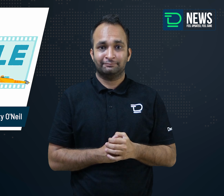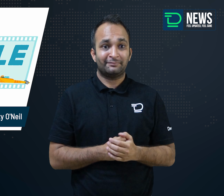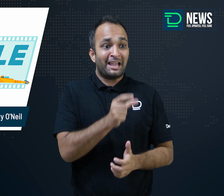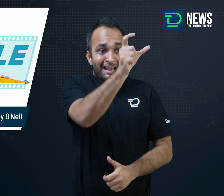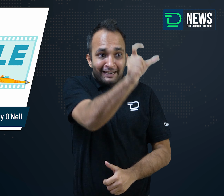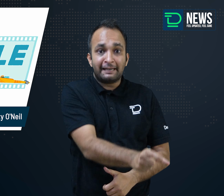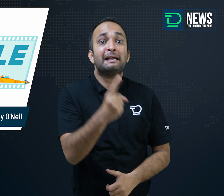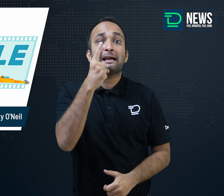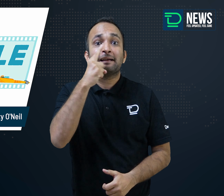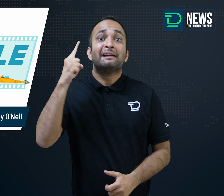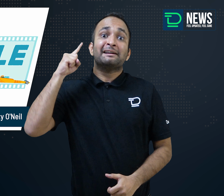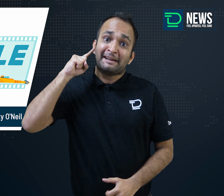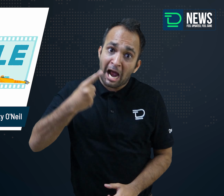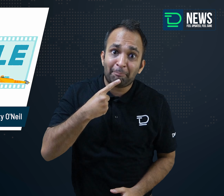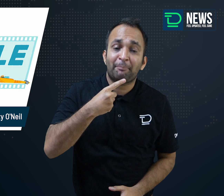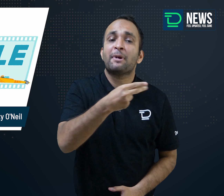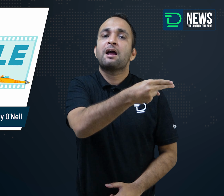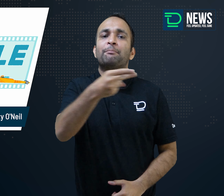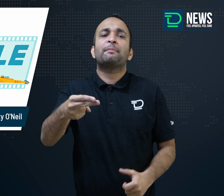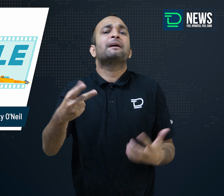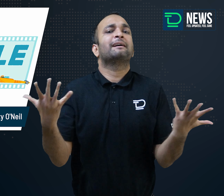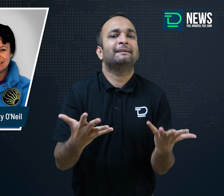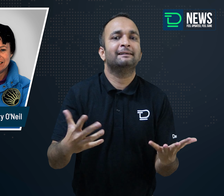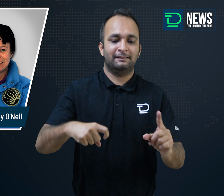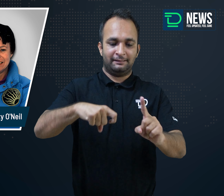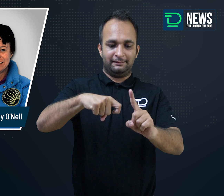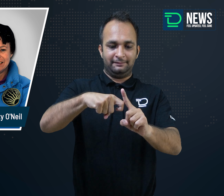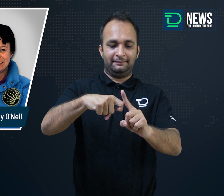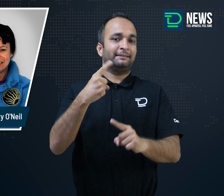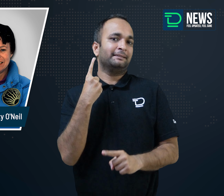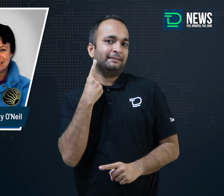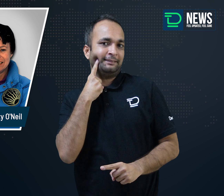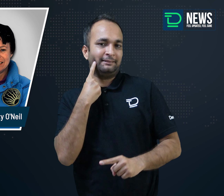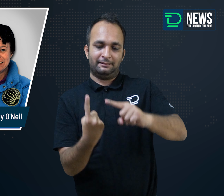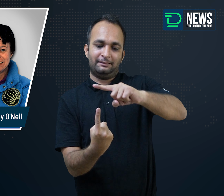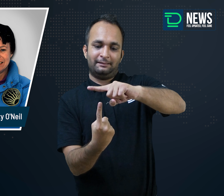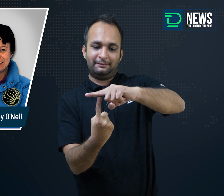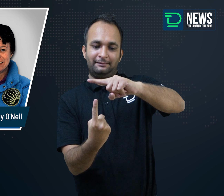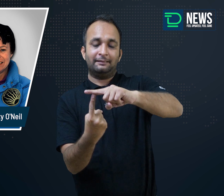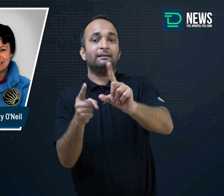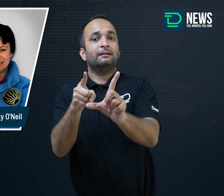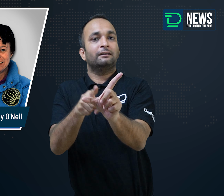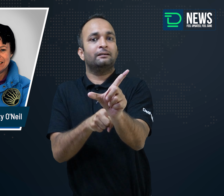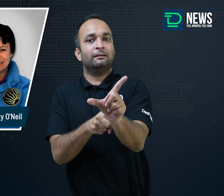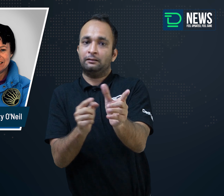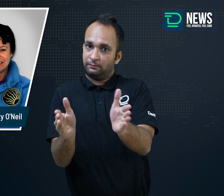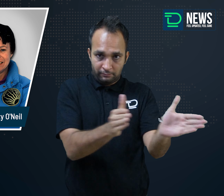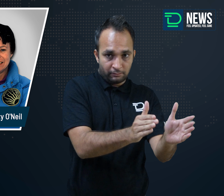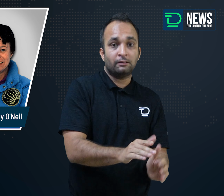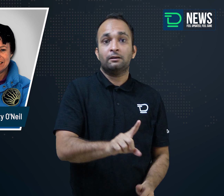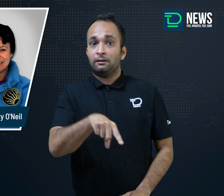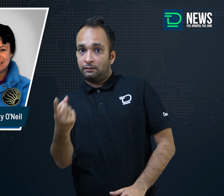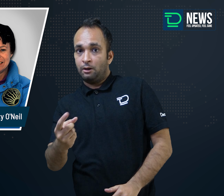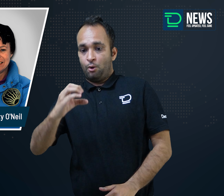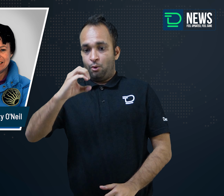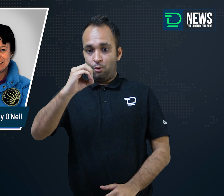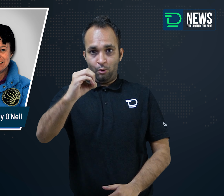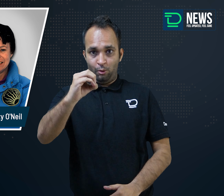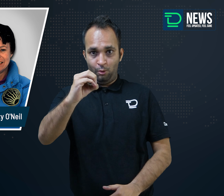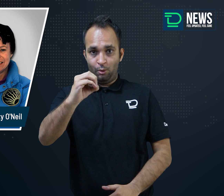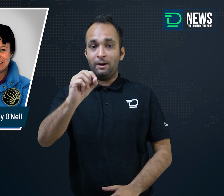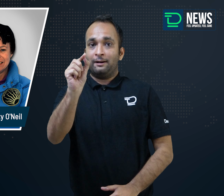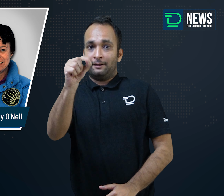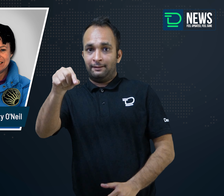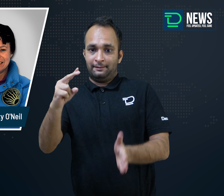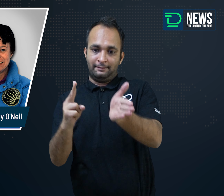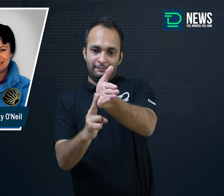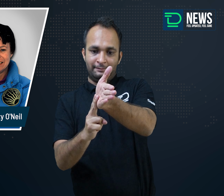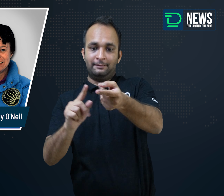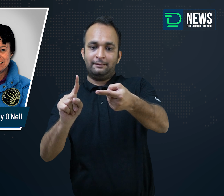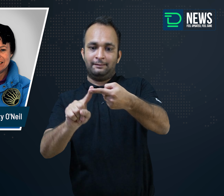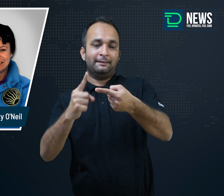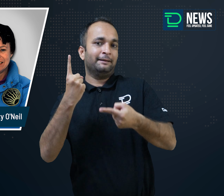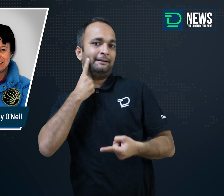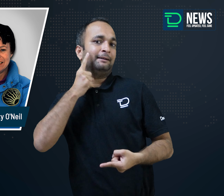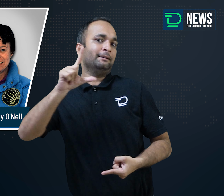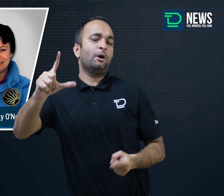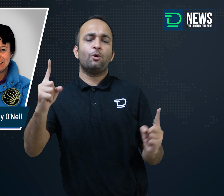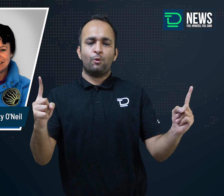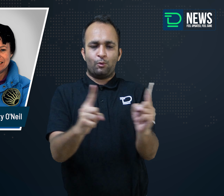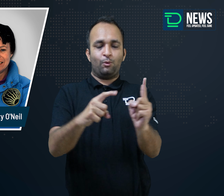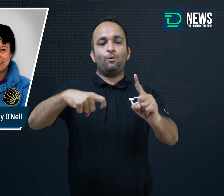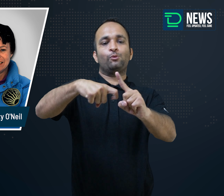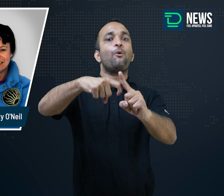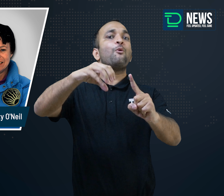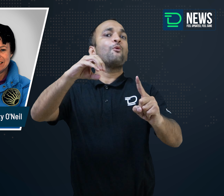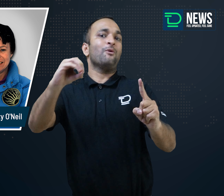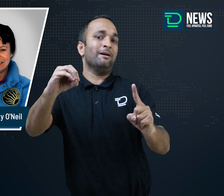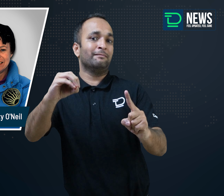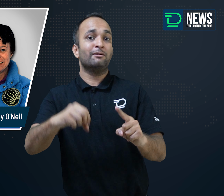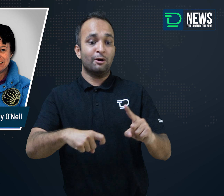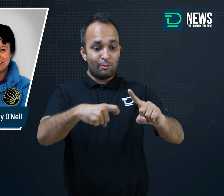Yes, she Deaf woman and her name is Kitty O'Neil.